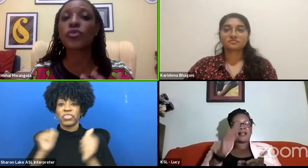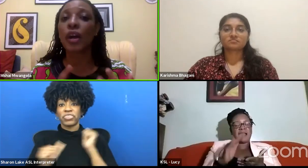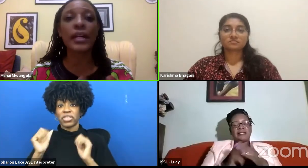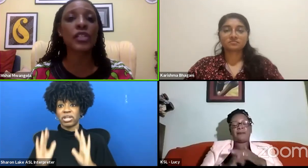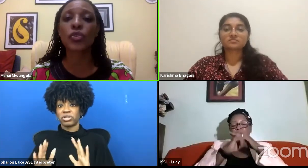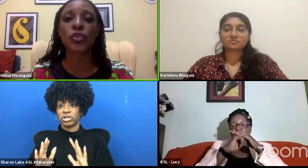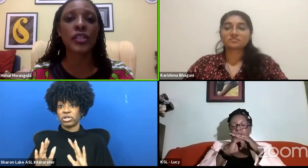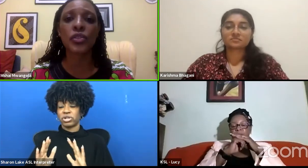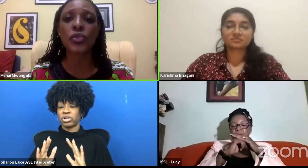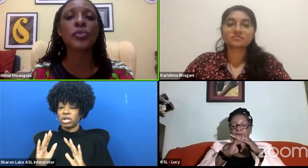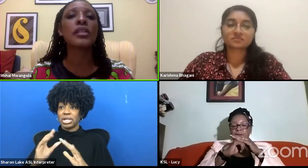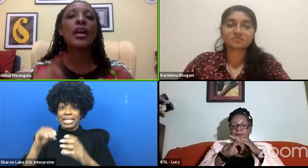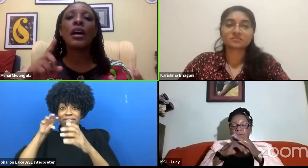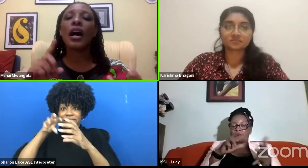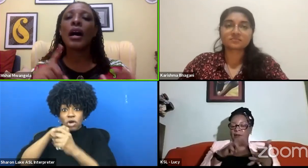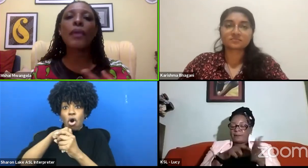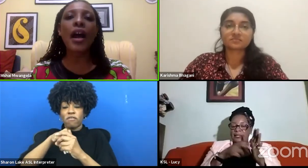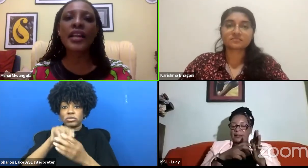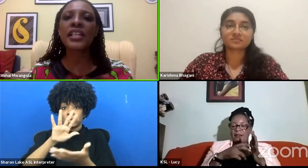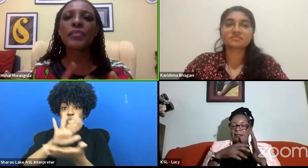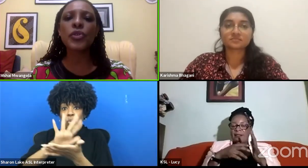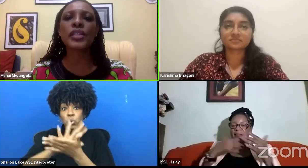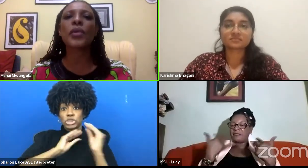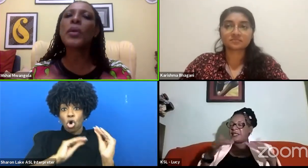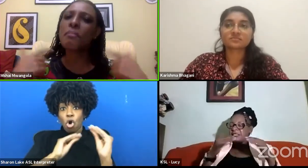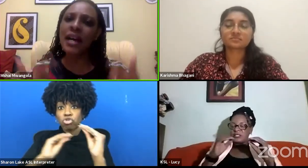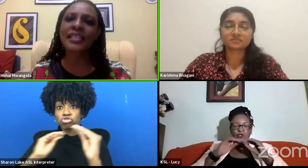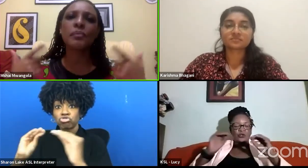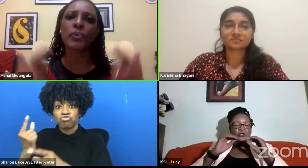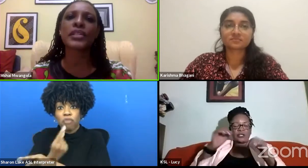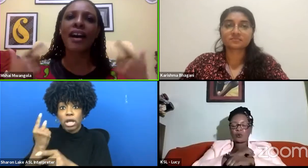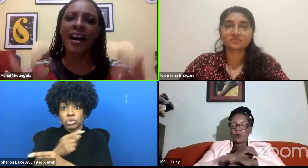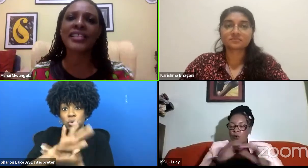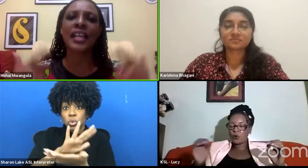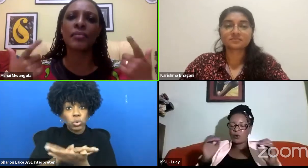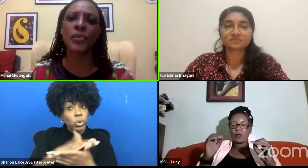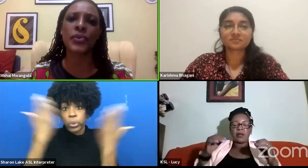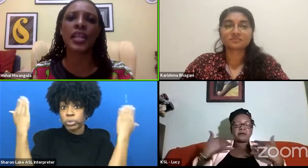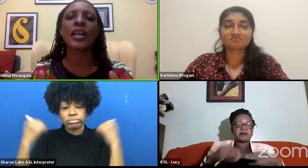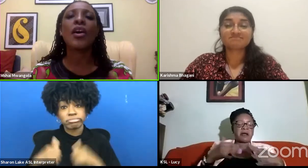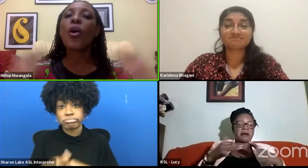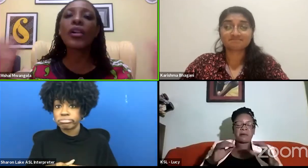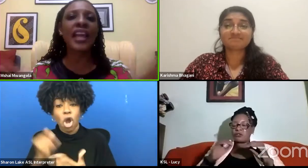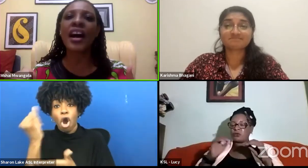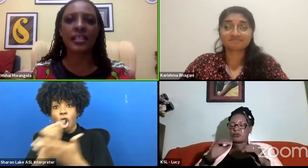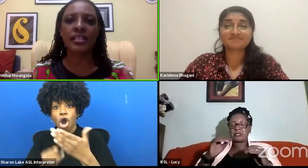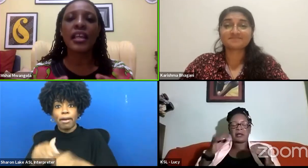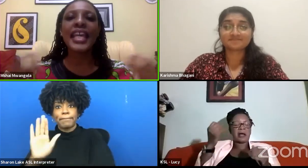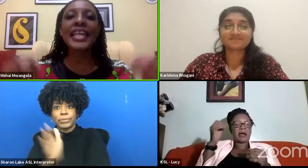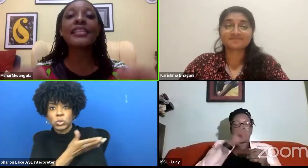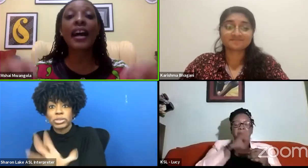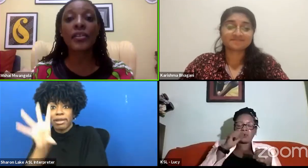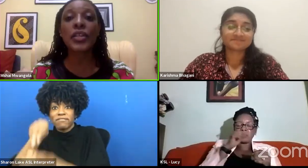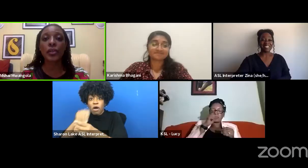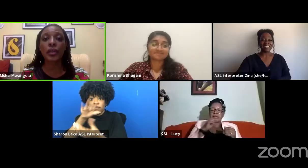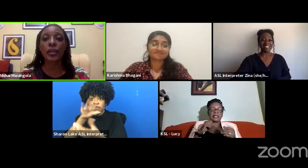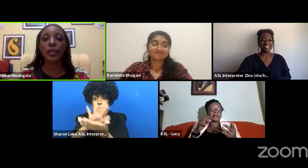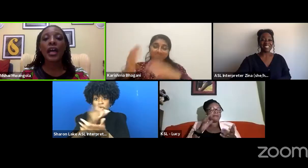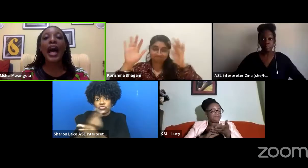drama is not taught in schools, art and music, we must put arts and music, all the arts in the curriculum